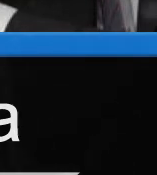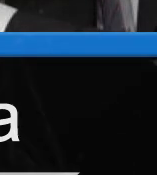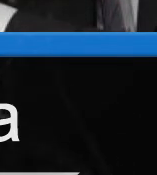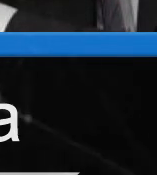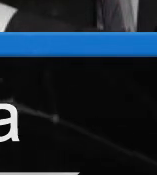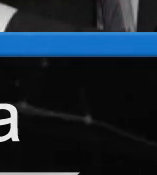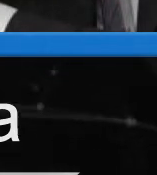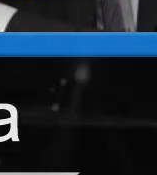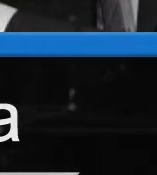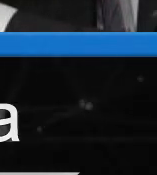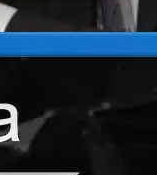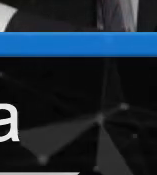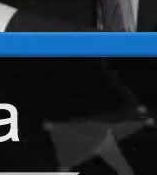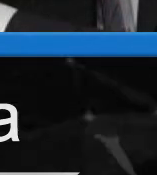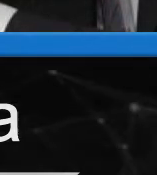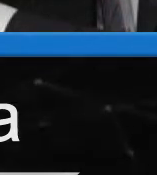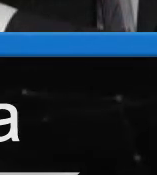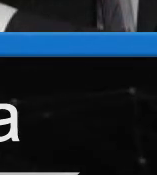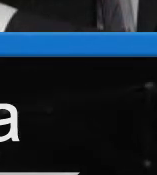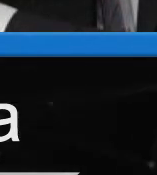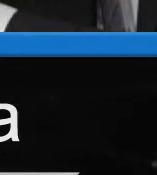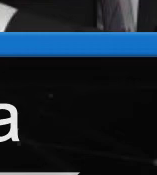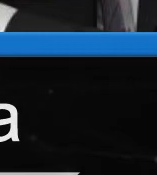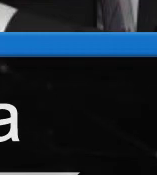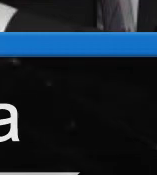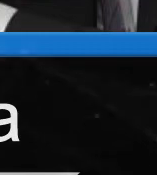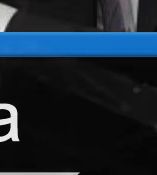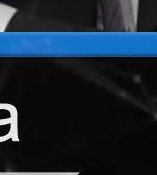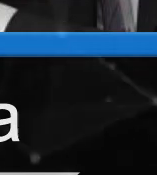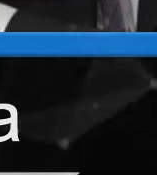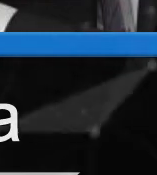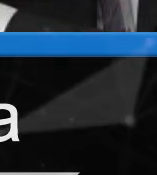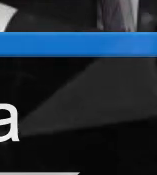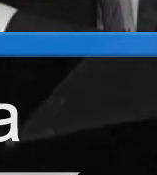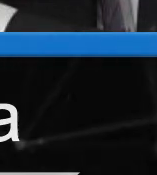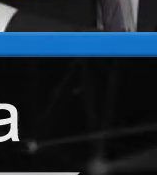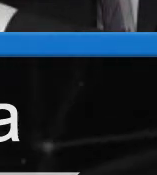The conference of the President Andres Manuel Lopez Obrador in 5 minutes or less